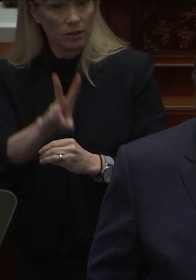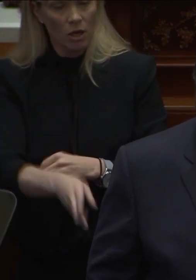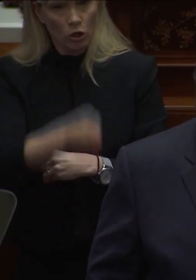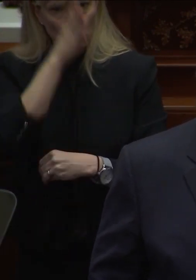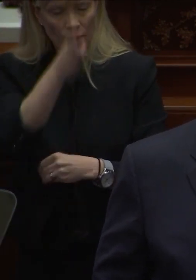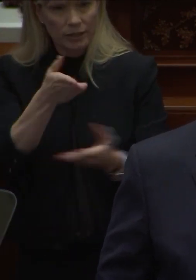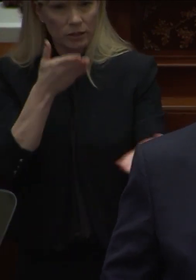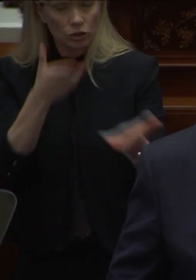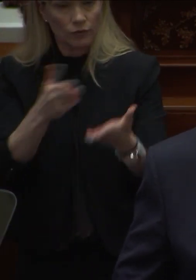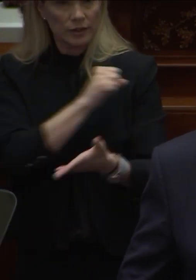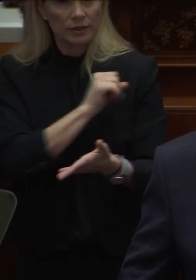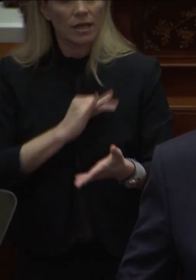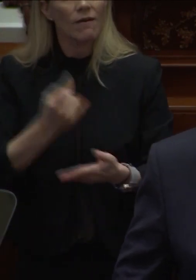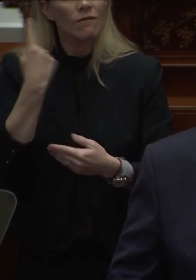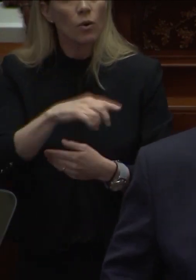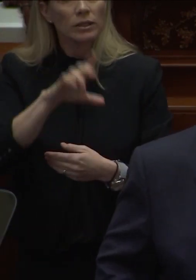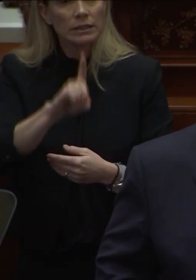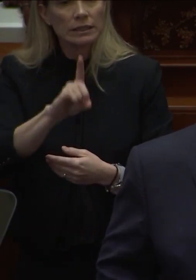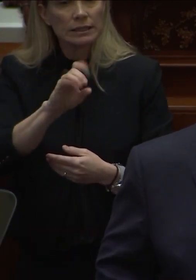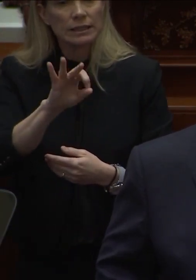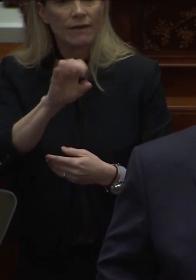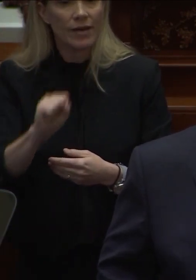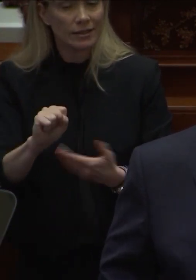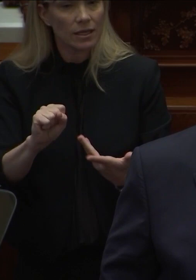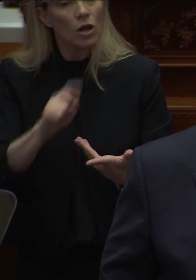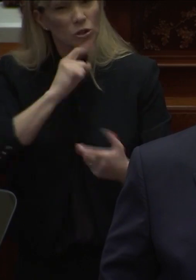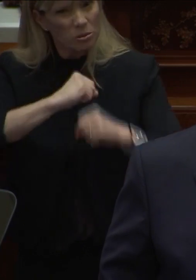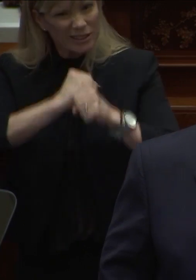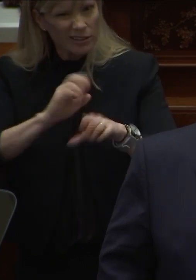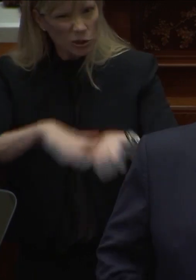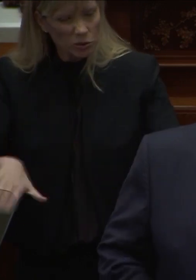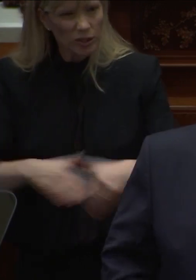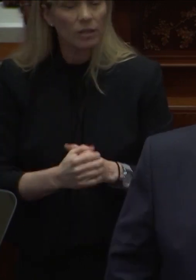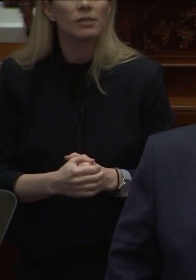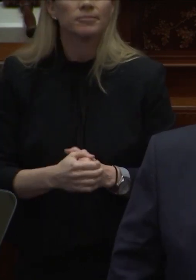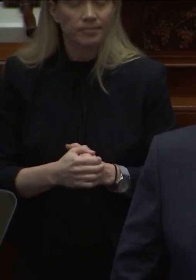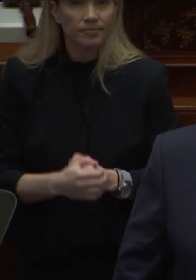IMPASSE. WE WILL BE ABLE TO HIRE